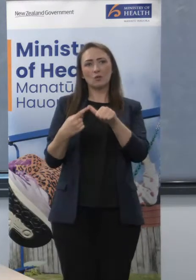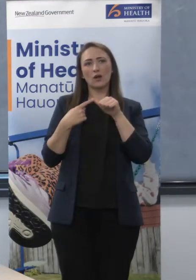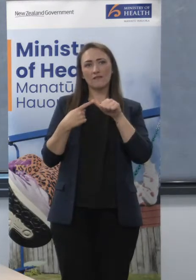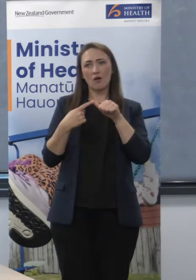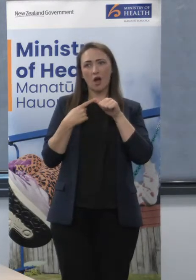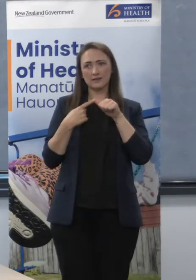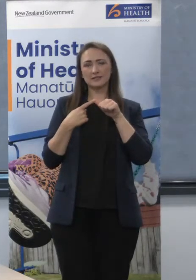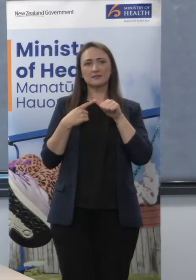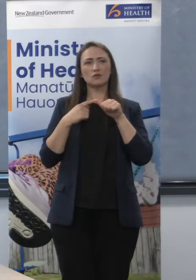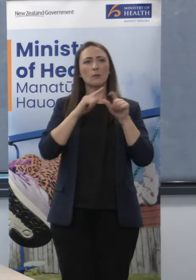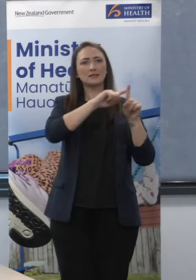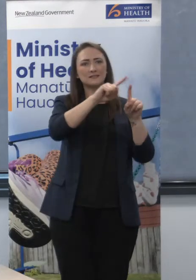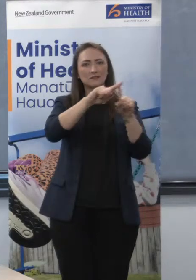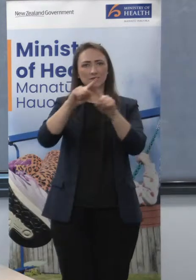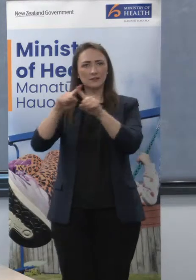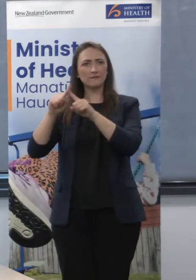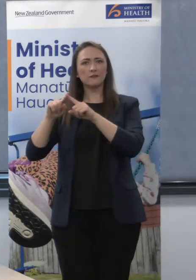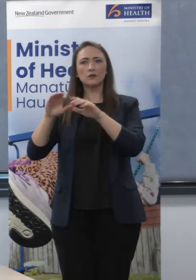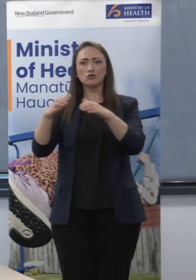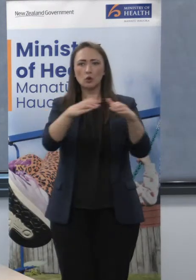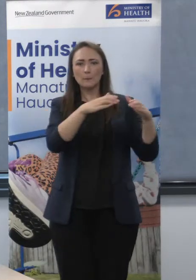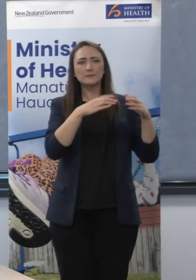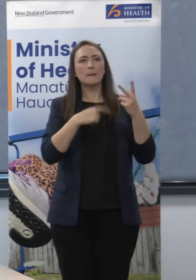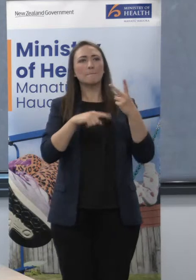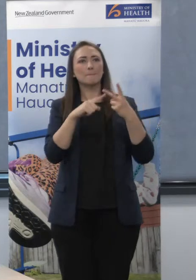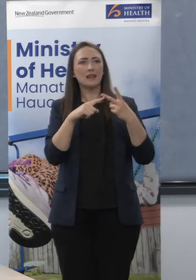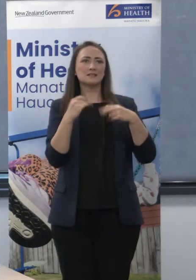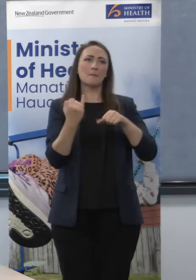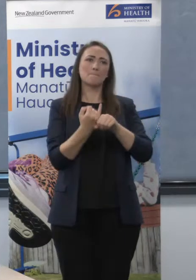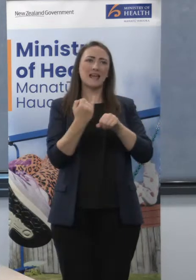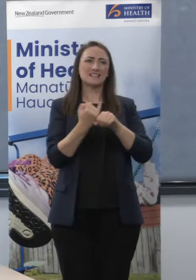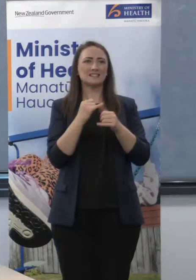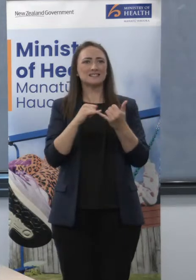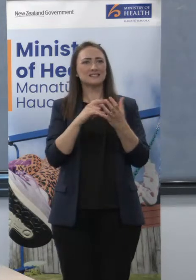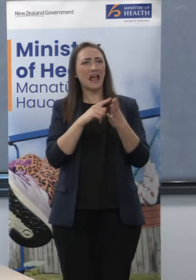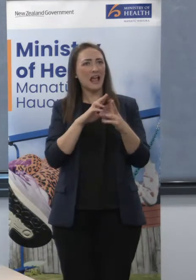looking for further advice from various consumer groups, and